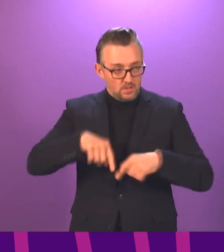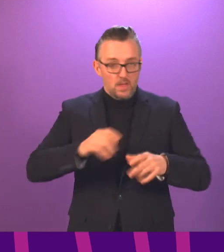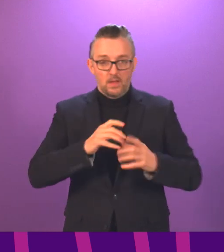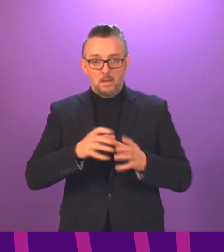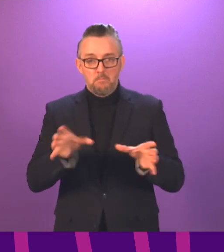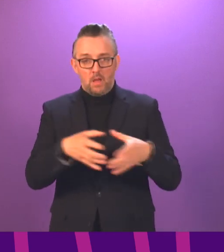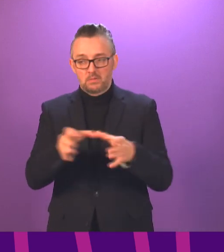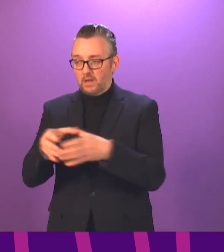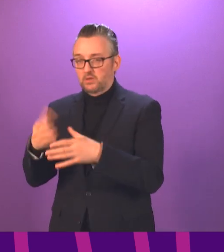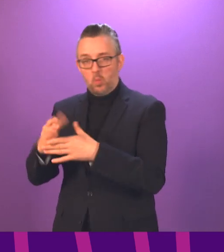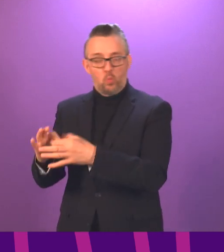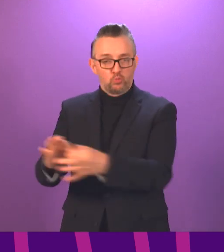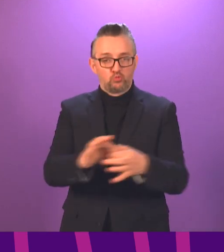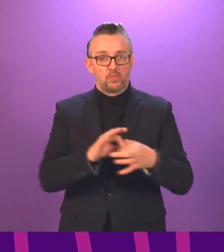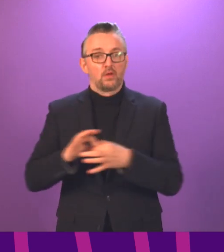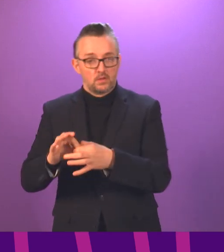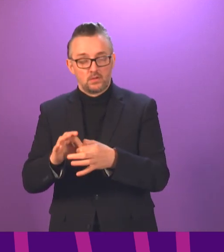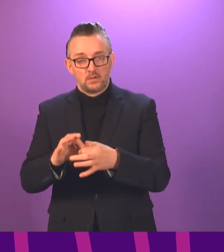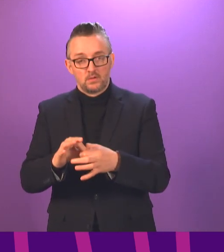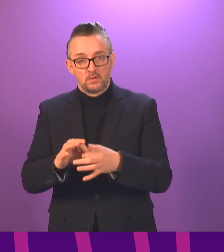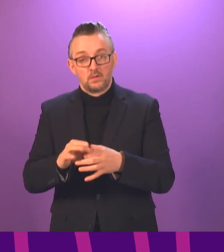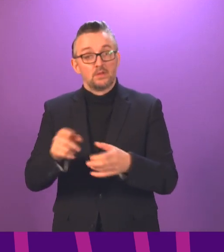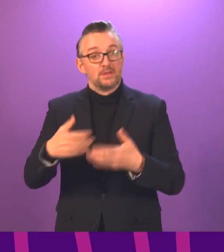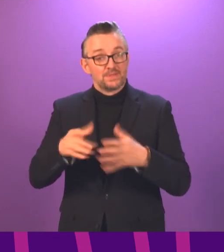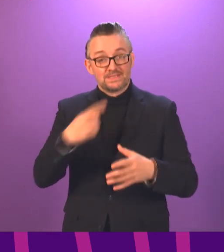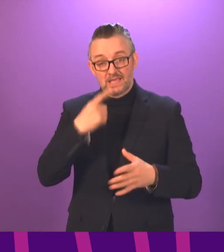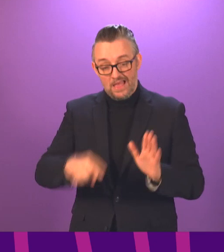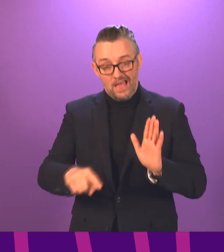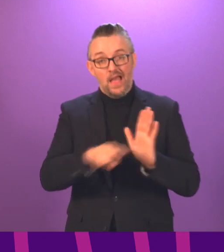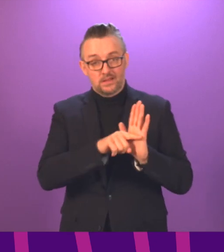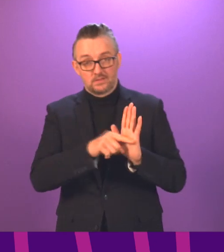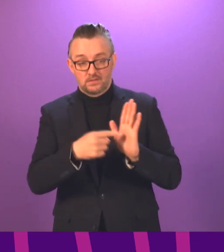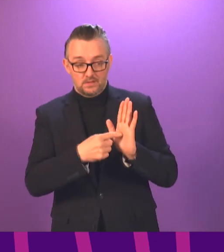and our electoral community. Among its provisions, the act ensures the ability to postpone the